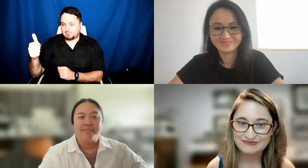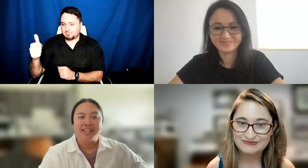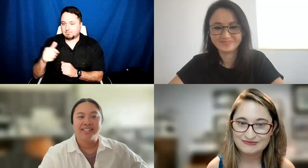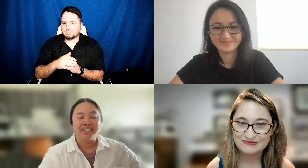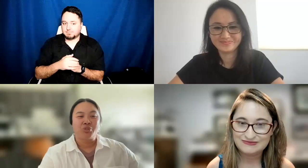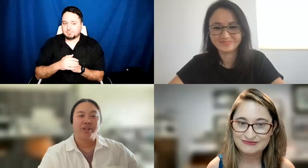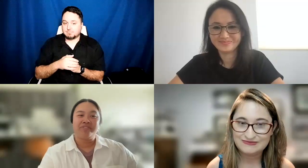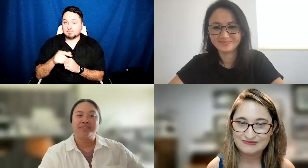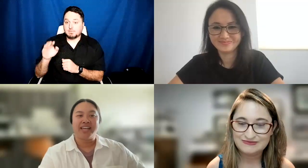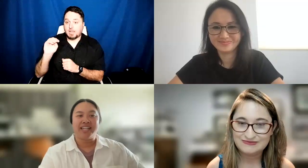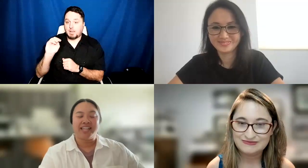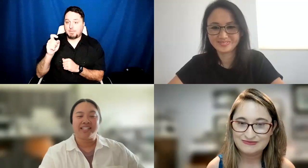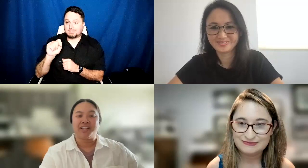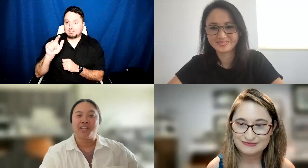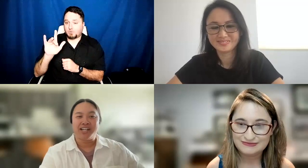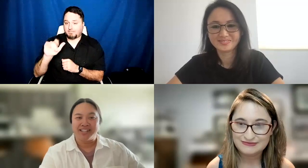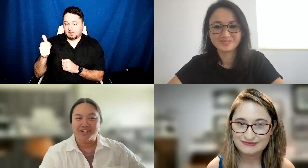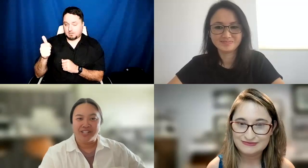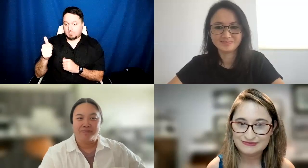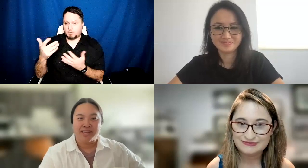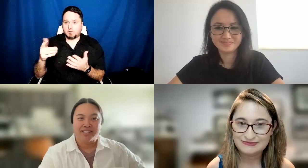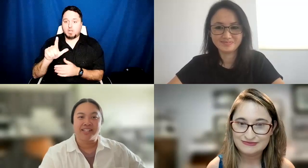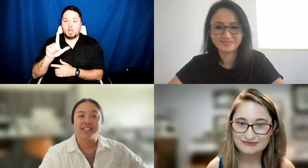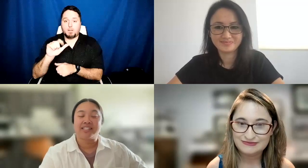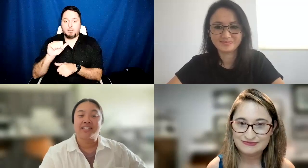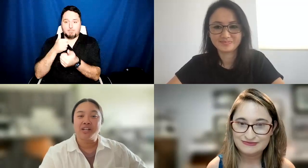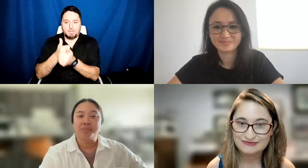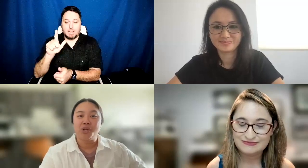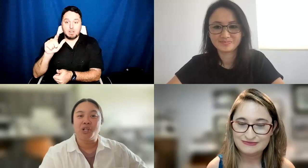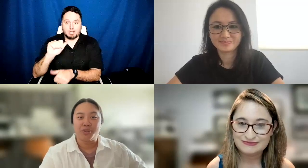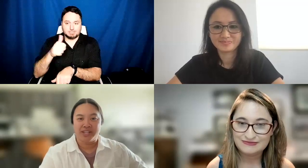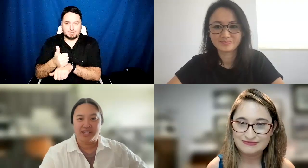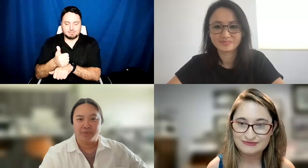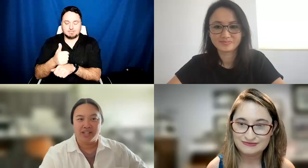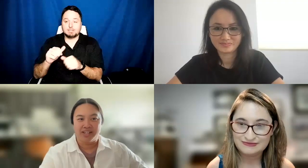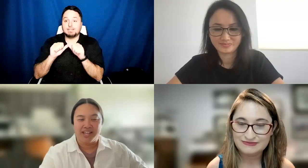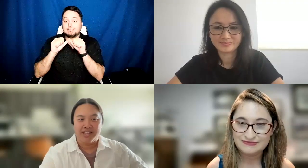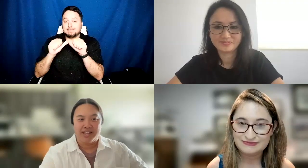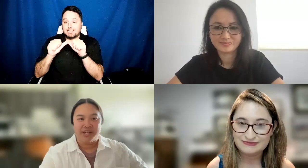MxT 2510 is a Los Angeles based sustainable clothing company